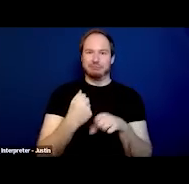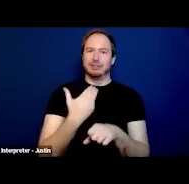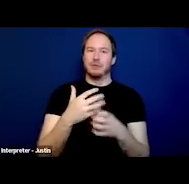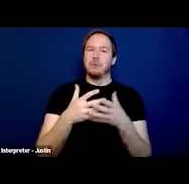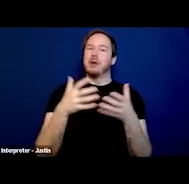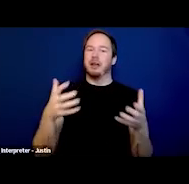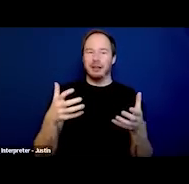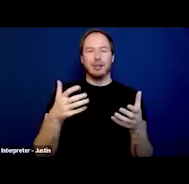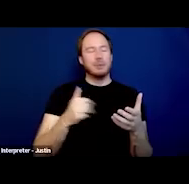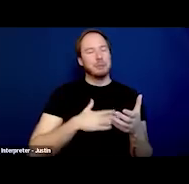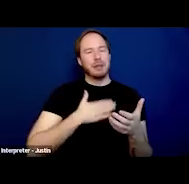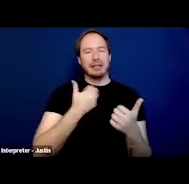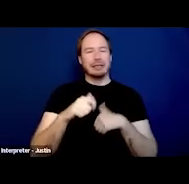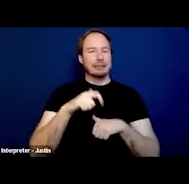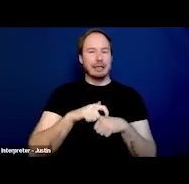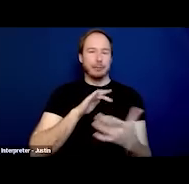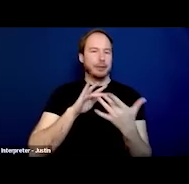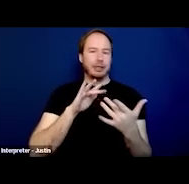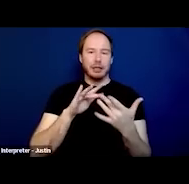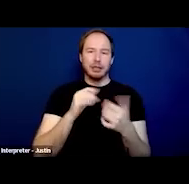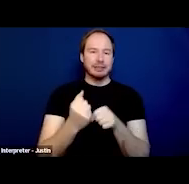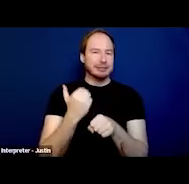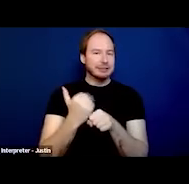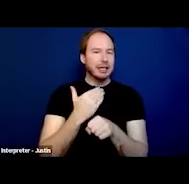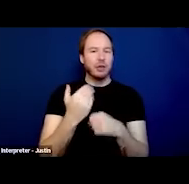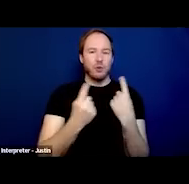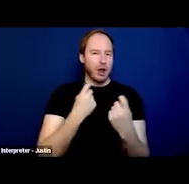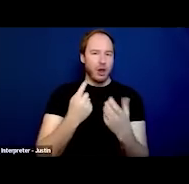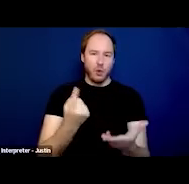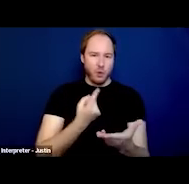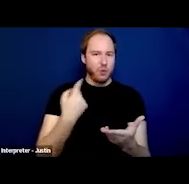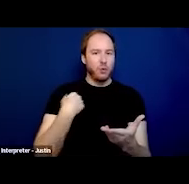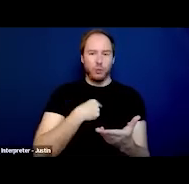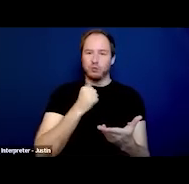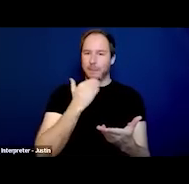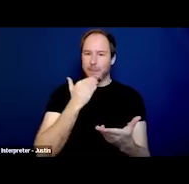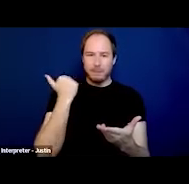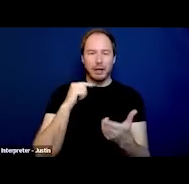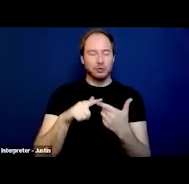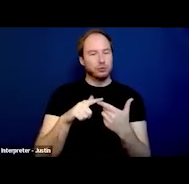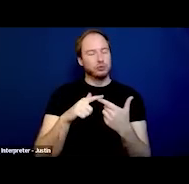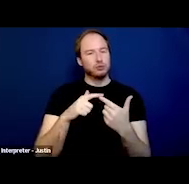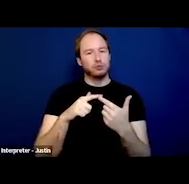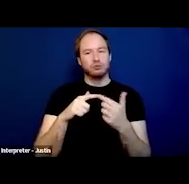Please feel free to continue to submit questions. We will try our best to review,